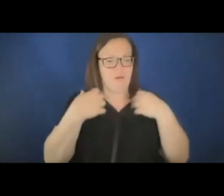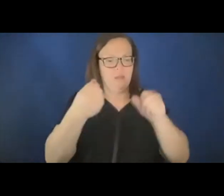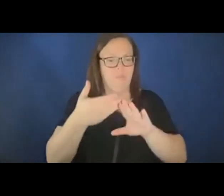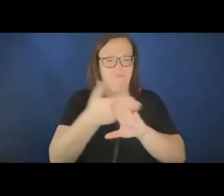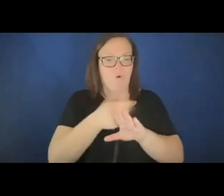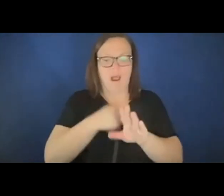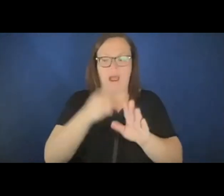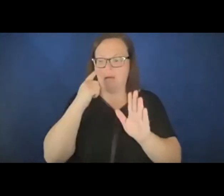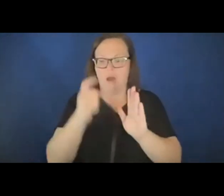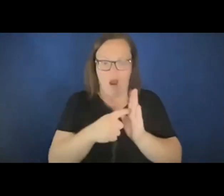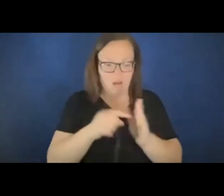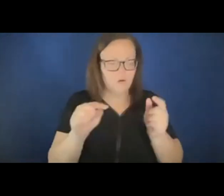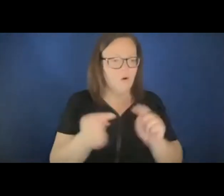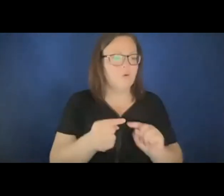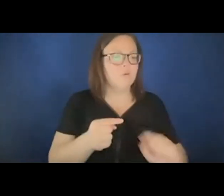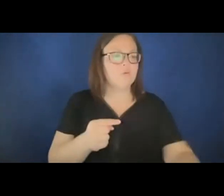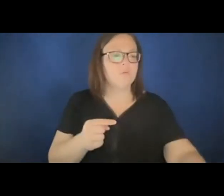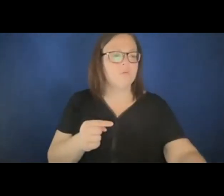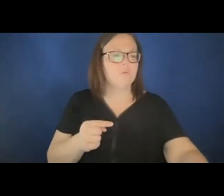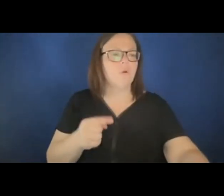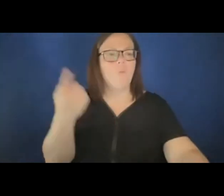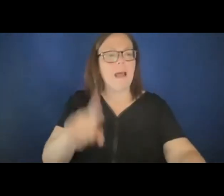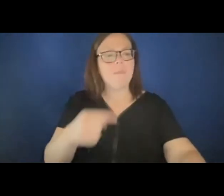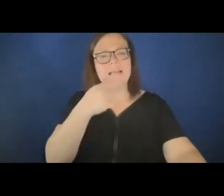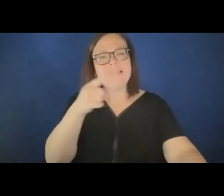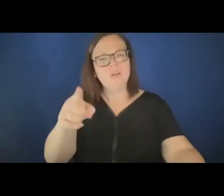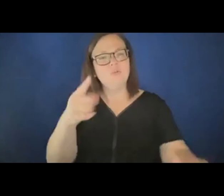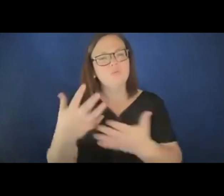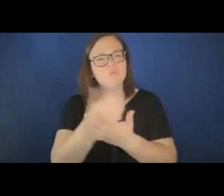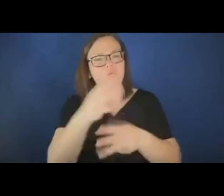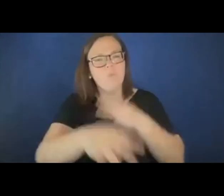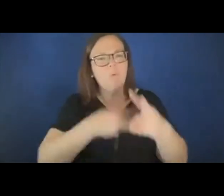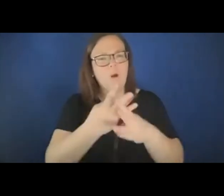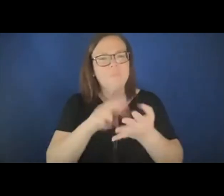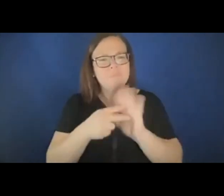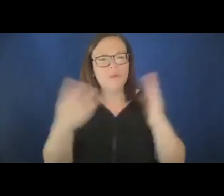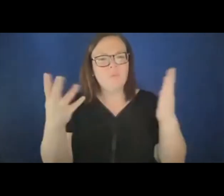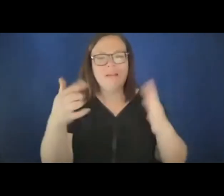the hurt. When I say You deserve the world, what I mean is this is not the first apocalypse